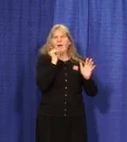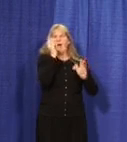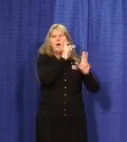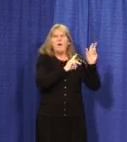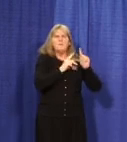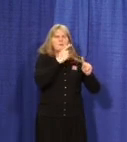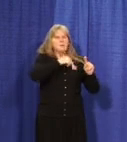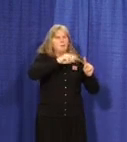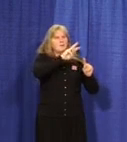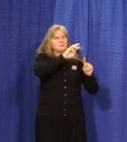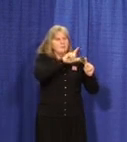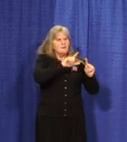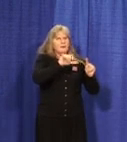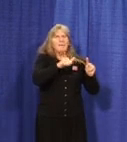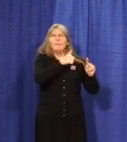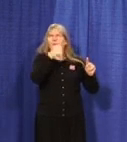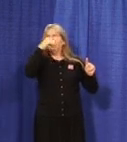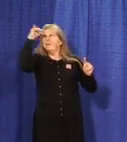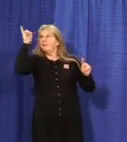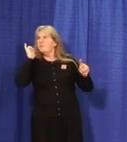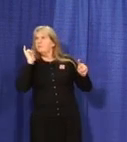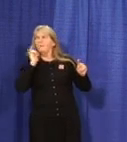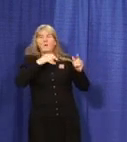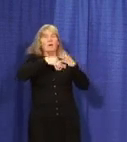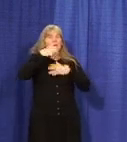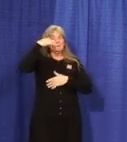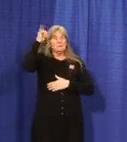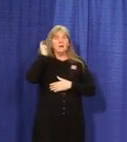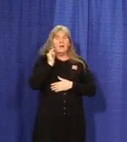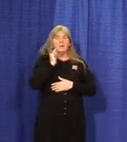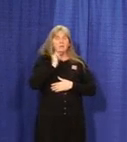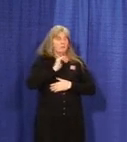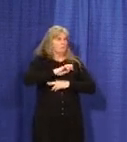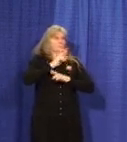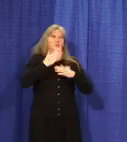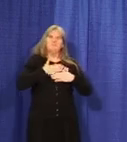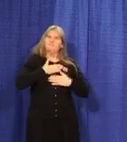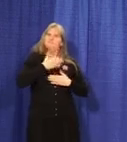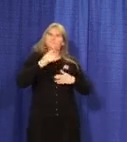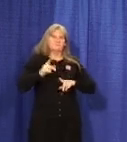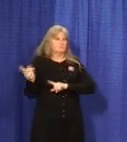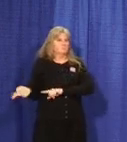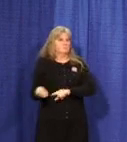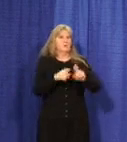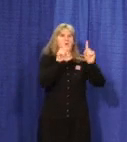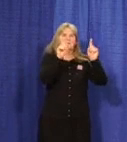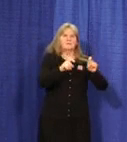Lake, elsewhere in Yukon, or even outside Yukon who came forward for testing. This is so important as we try